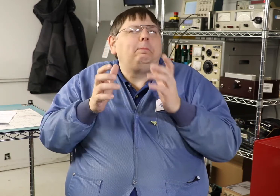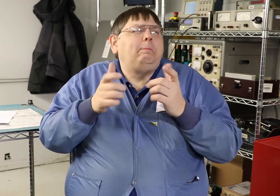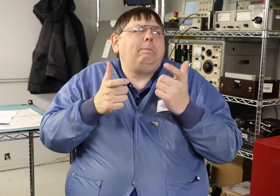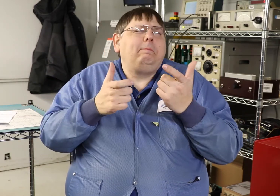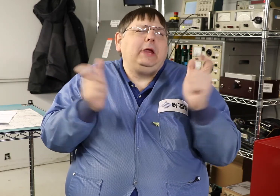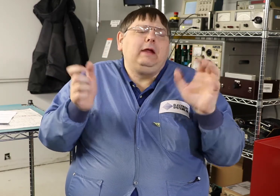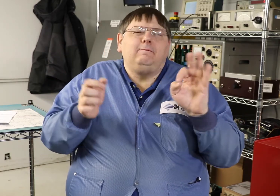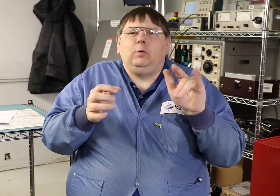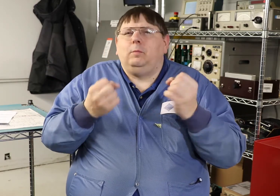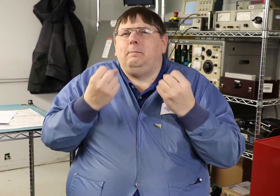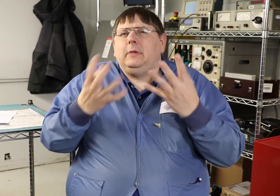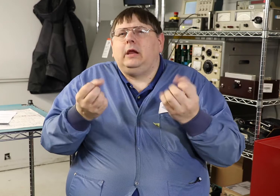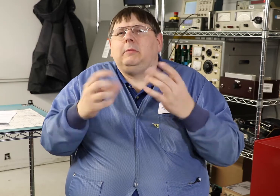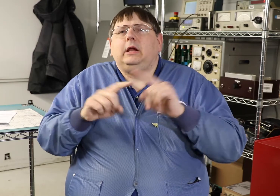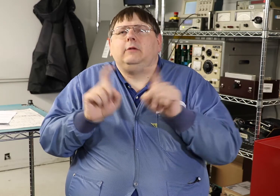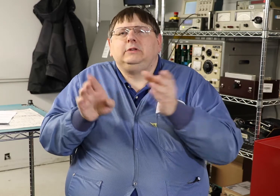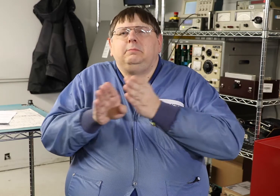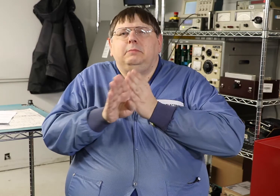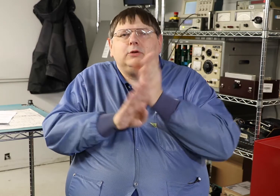It’s a big field with many different specialties.